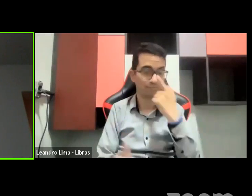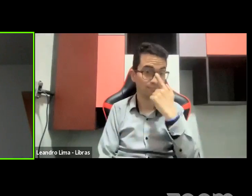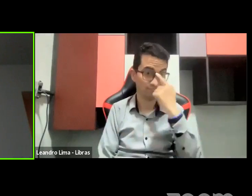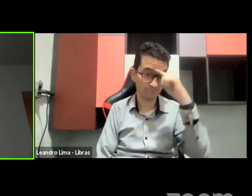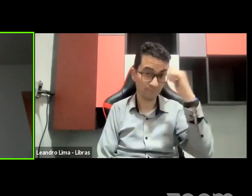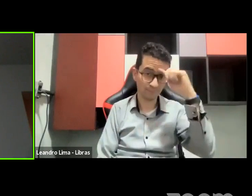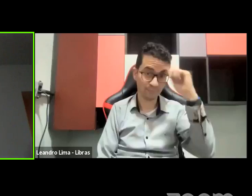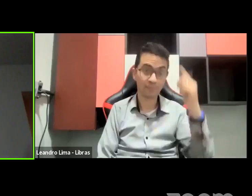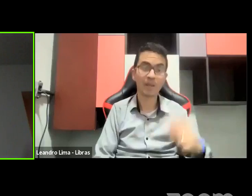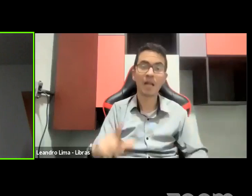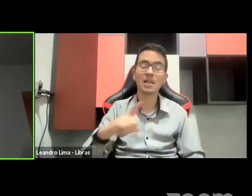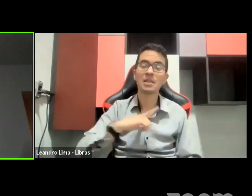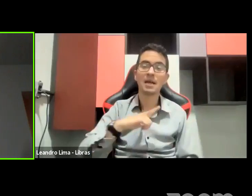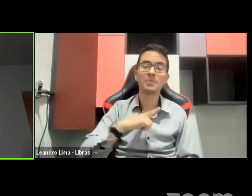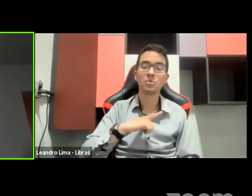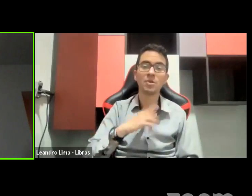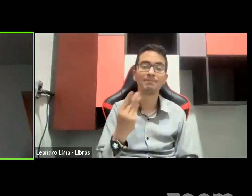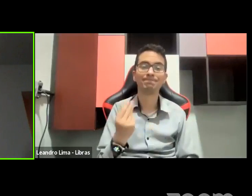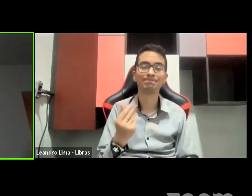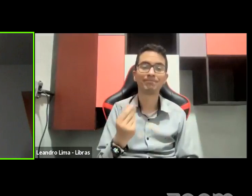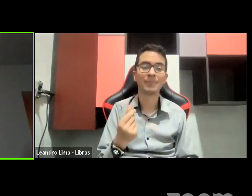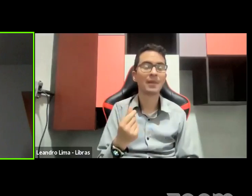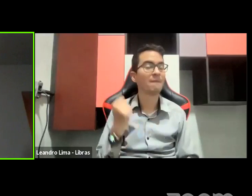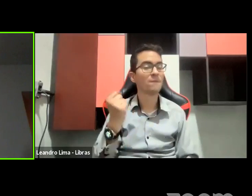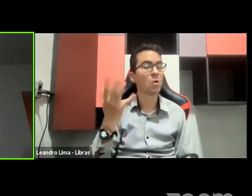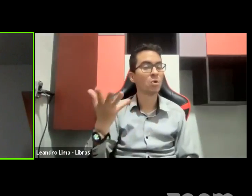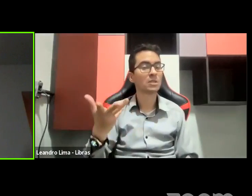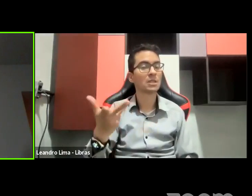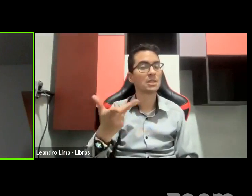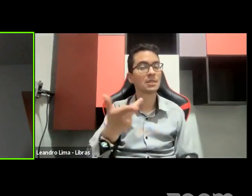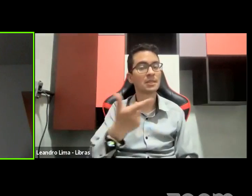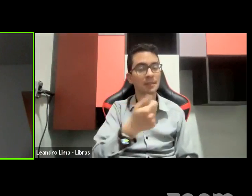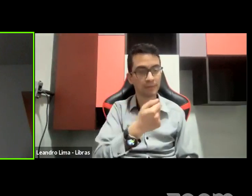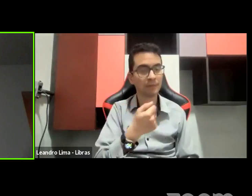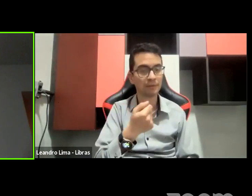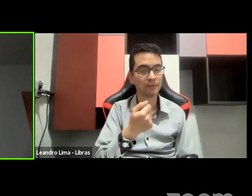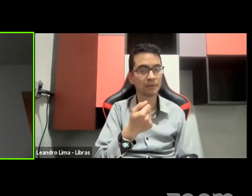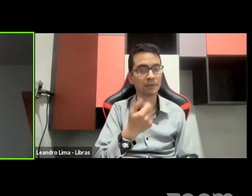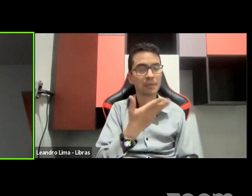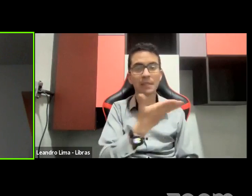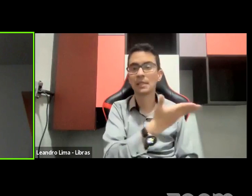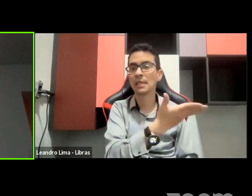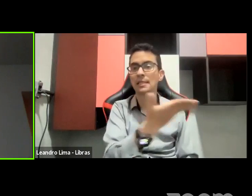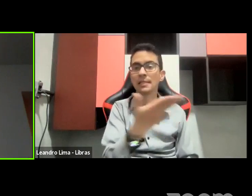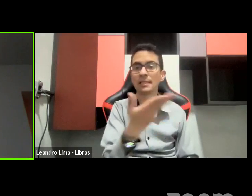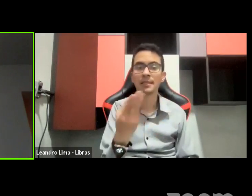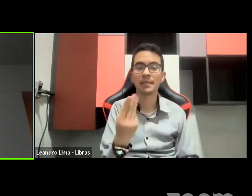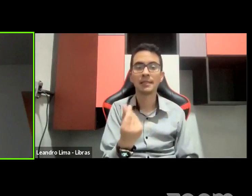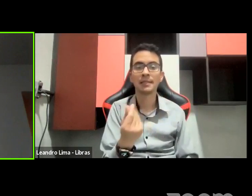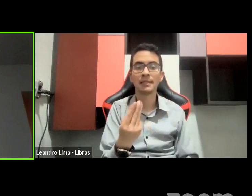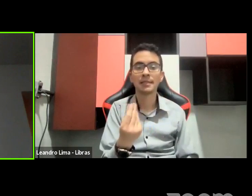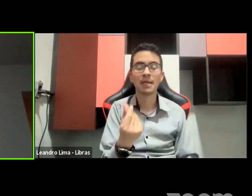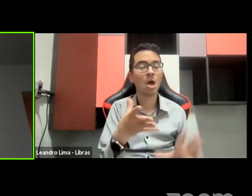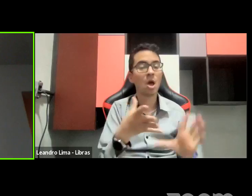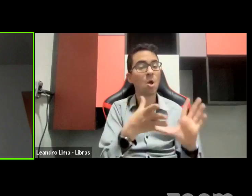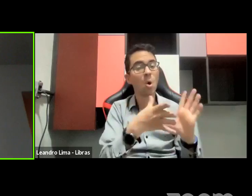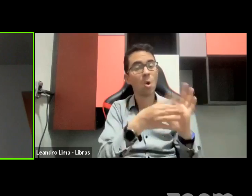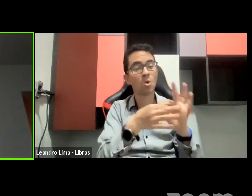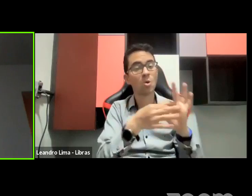forces are in play, when become. from these nice from these nice. ss environment and Pro environment and Product development. to be